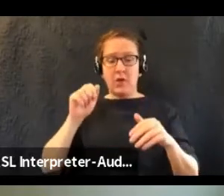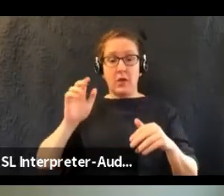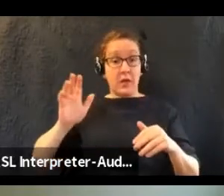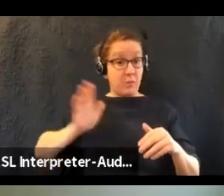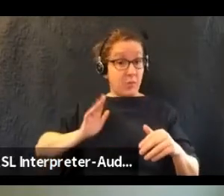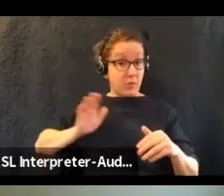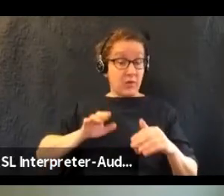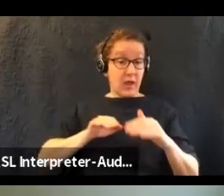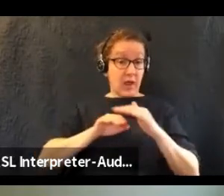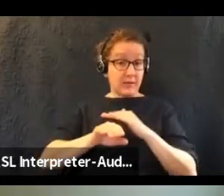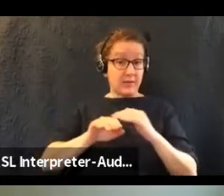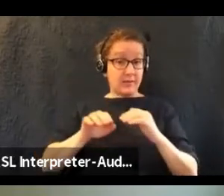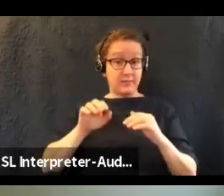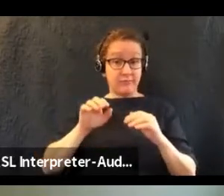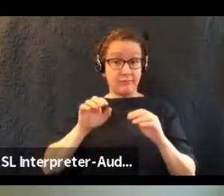to as Disability Services.